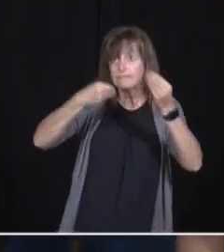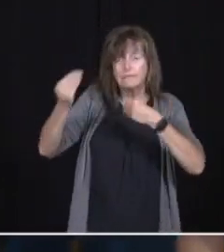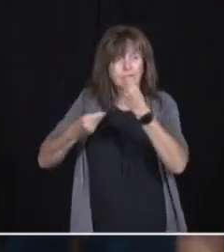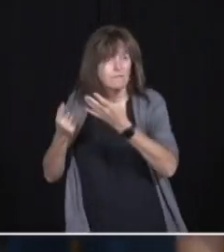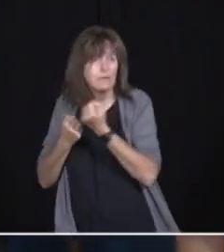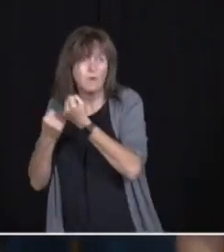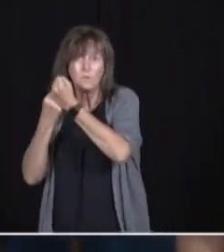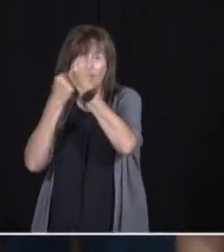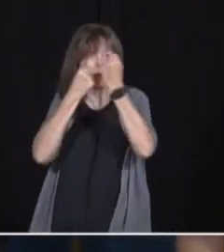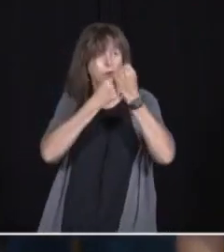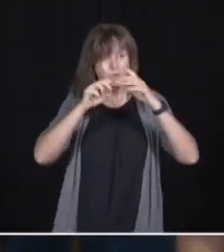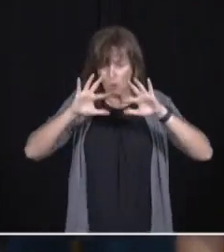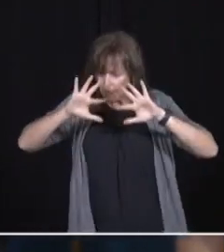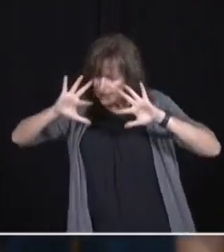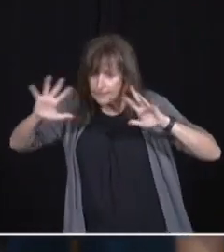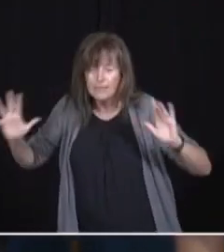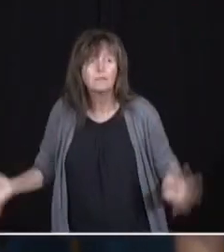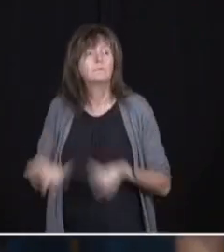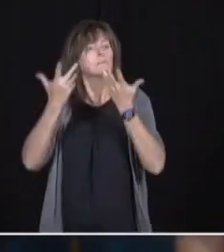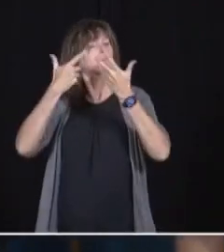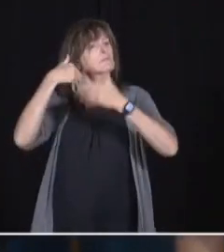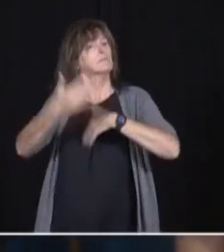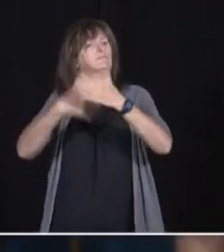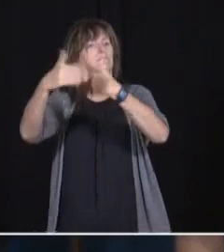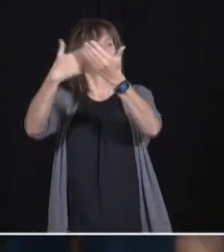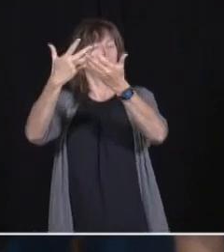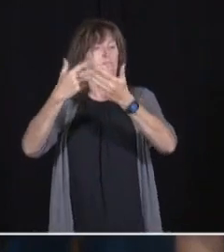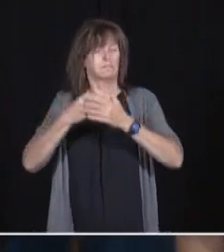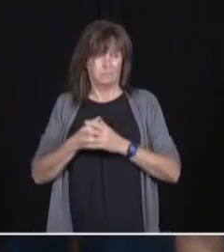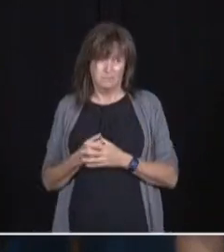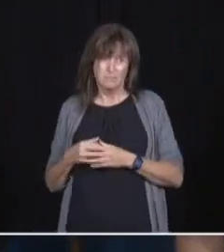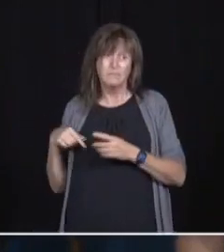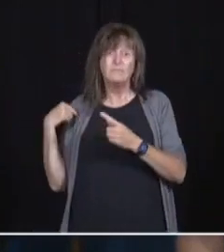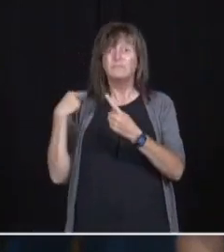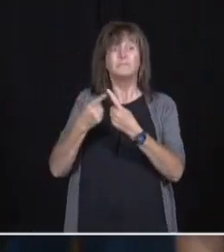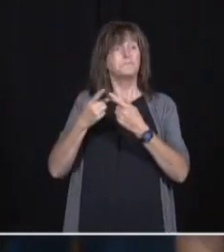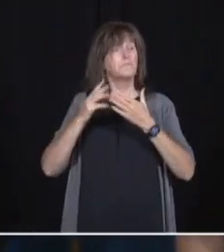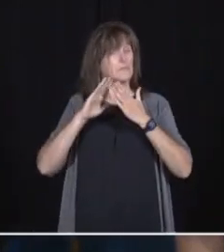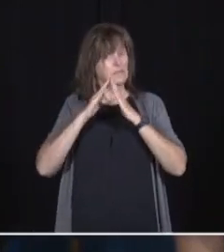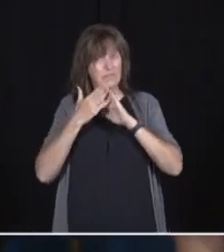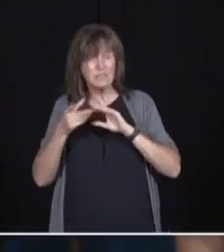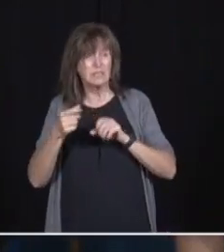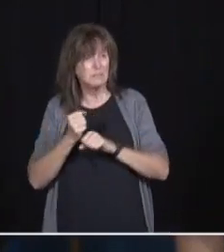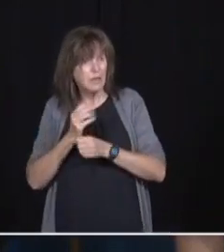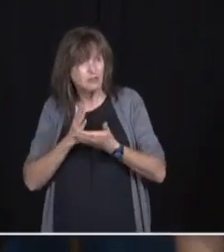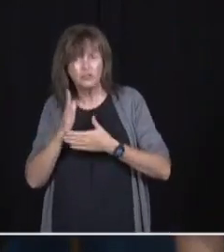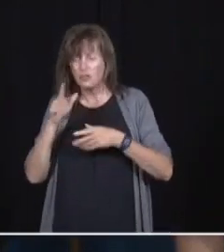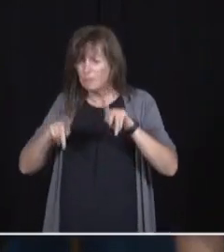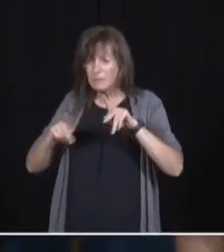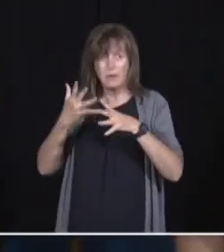back on the road to recovery. And they have done a great job in keeping people safe and charting a path forward